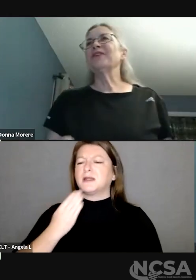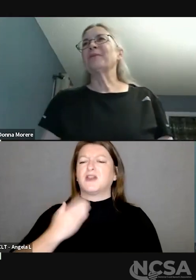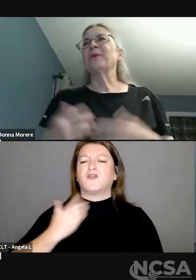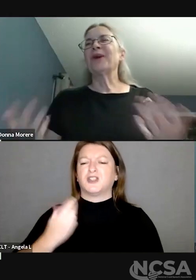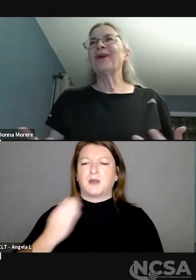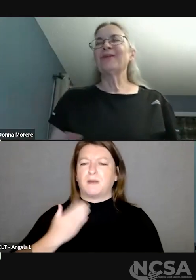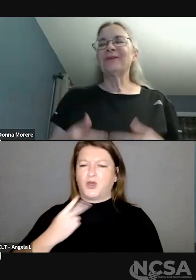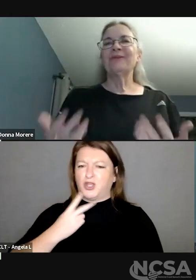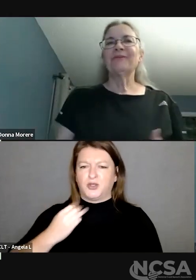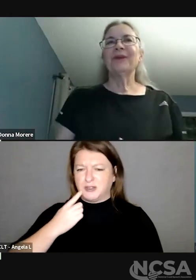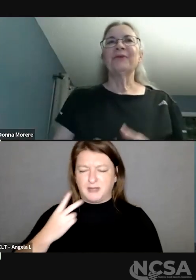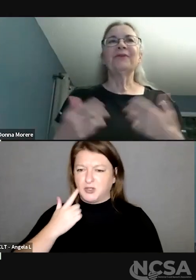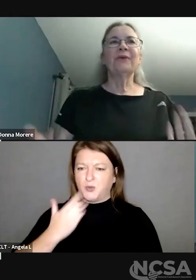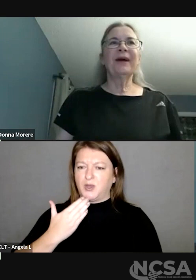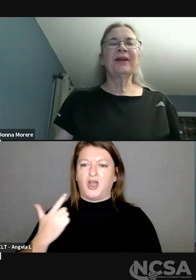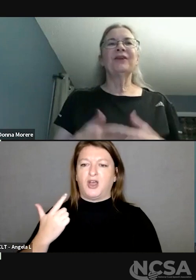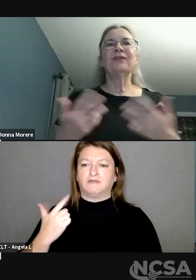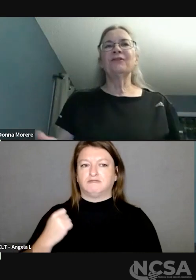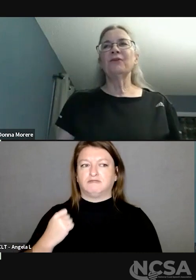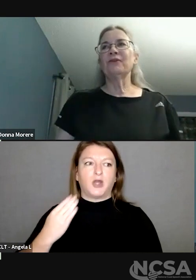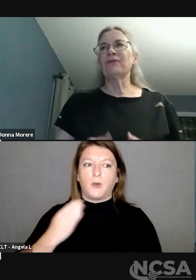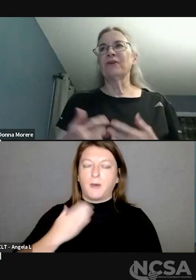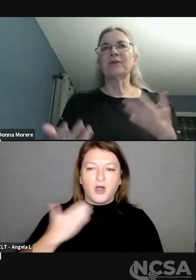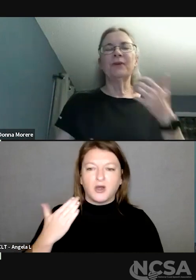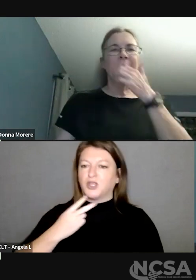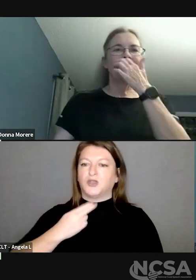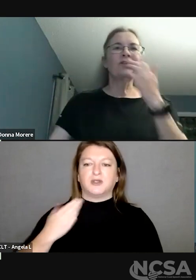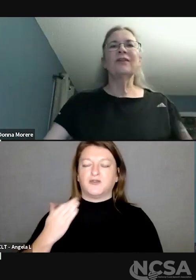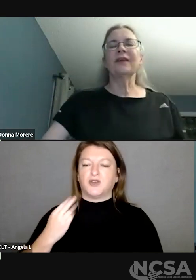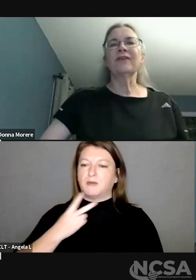I mean, we all know about it and use it for communication and things.